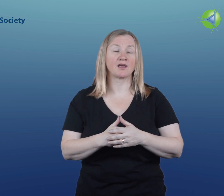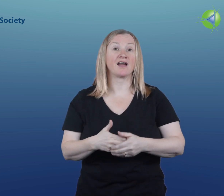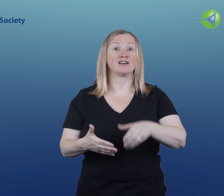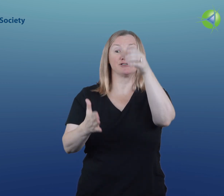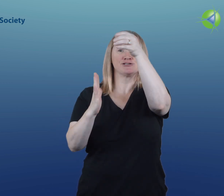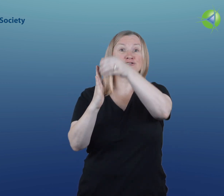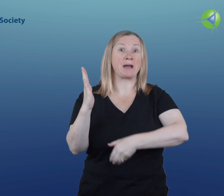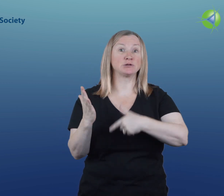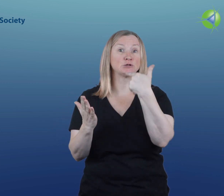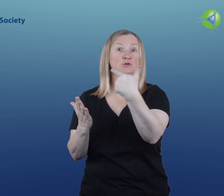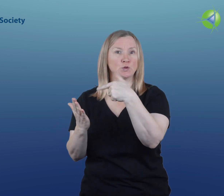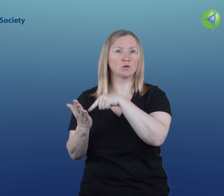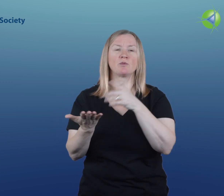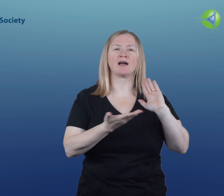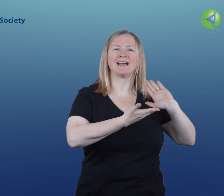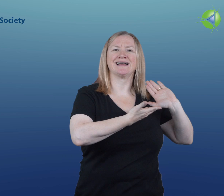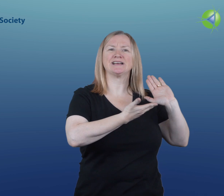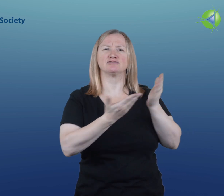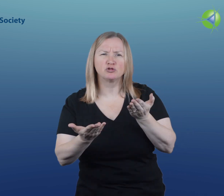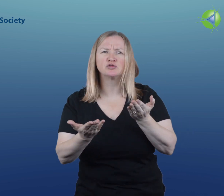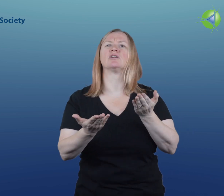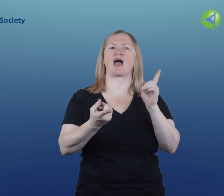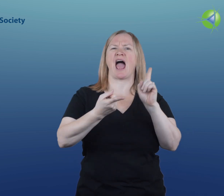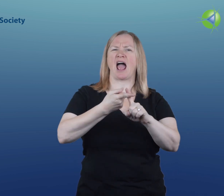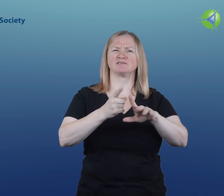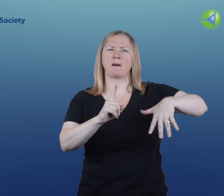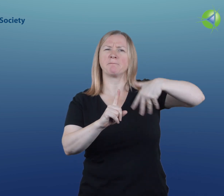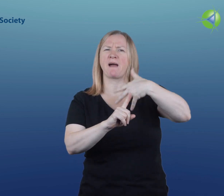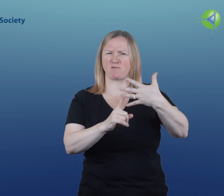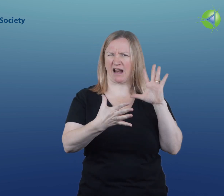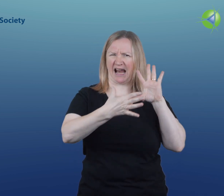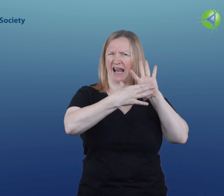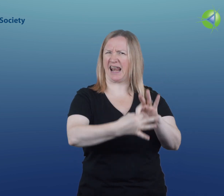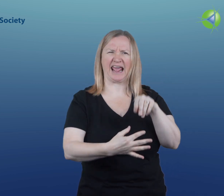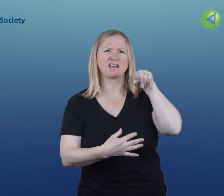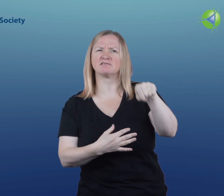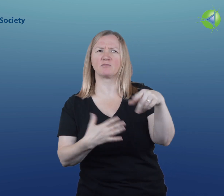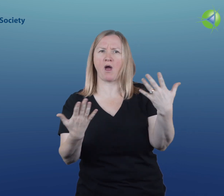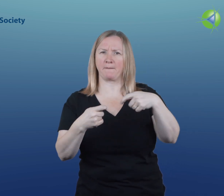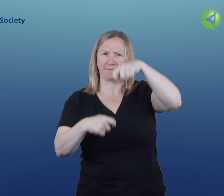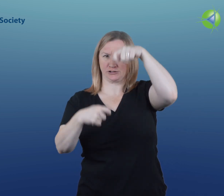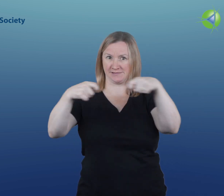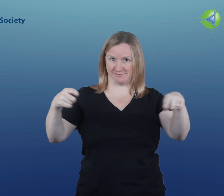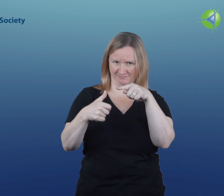Chapter 2 – Introduction and background to the Measures